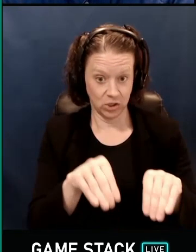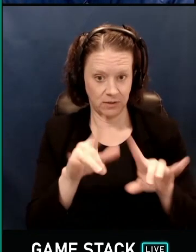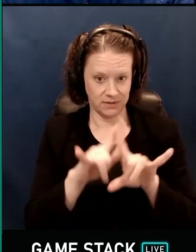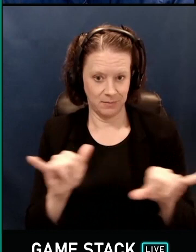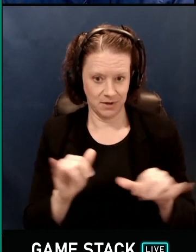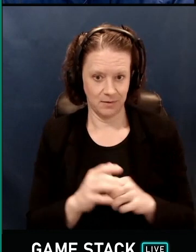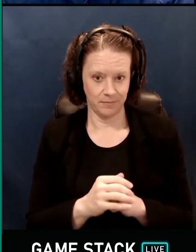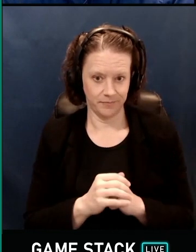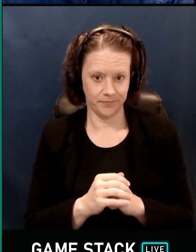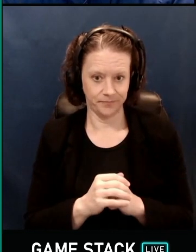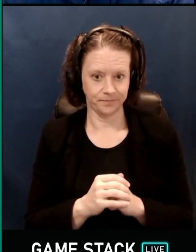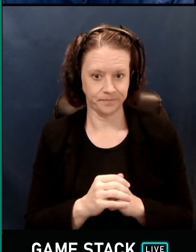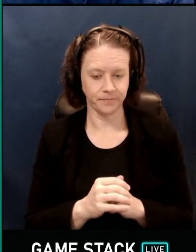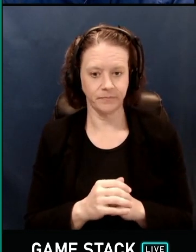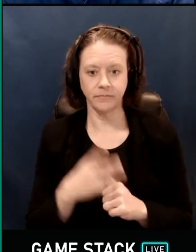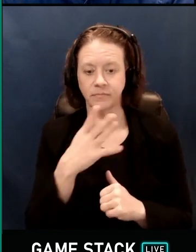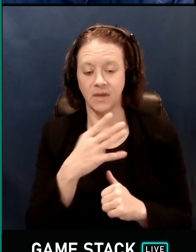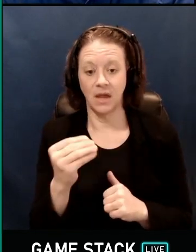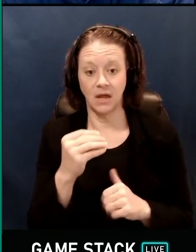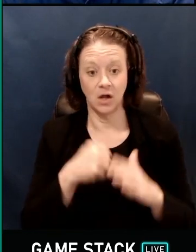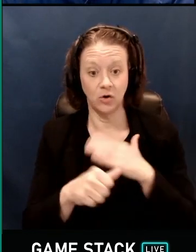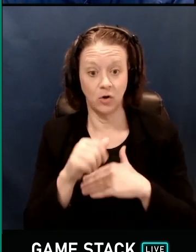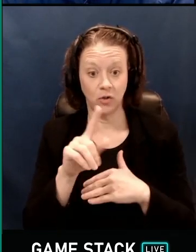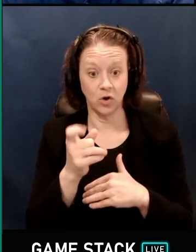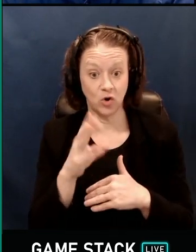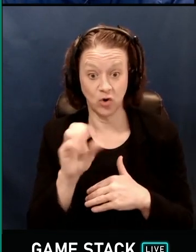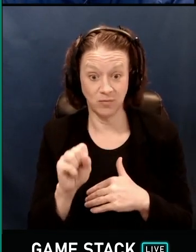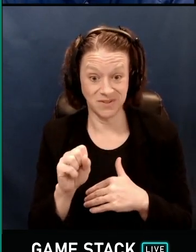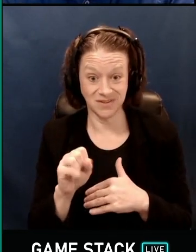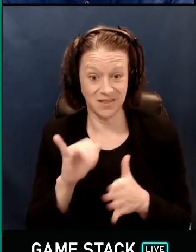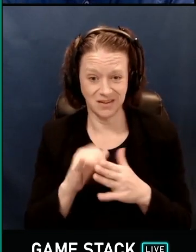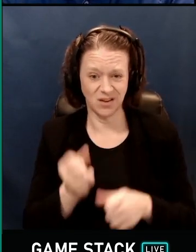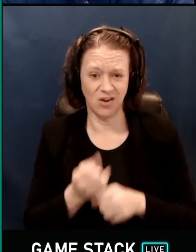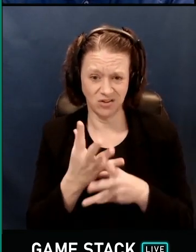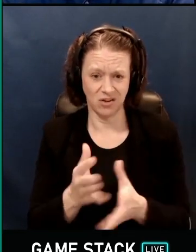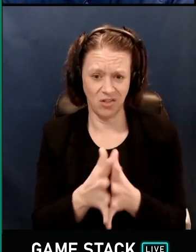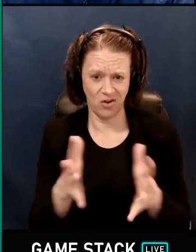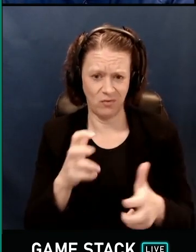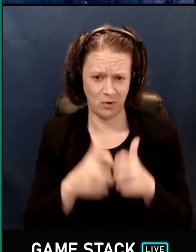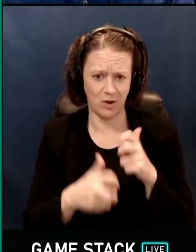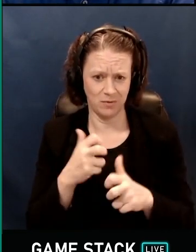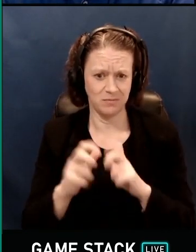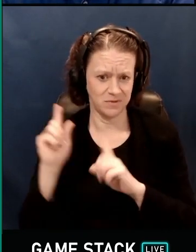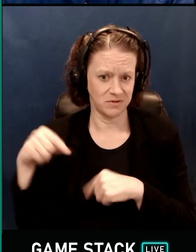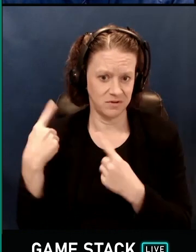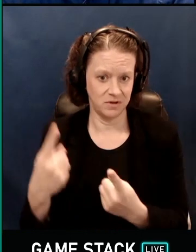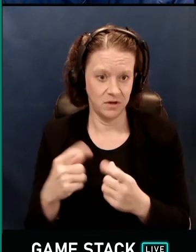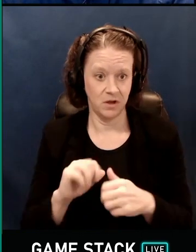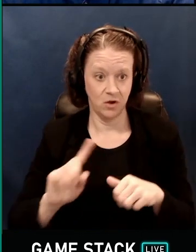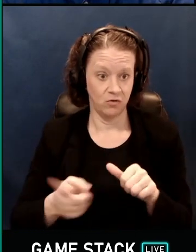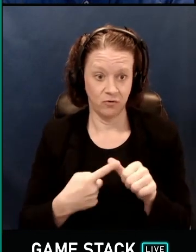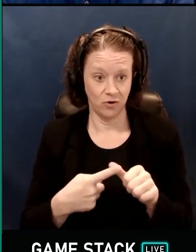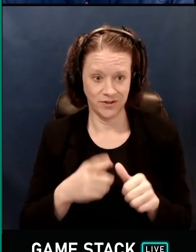The terms have caused many problems, as I said. First, it's not suitable for managing